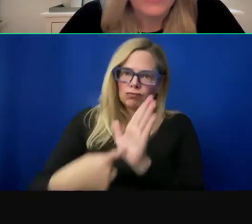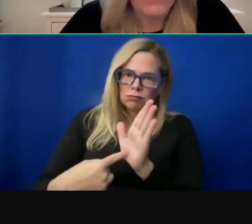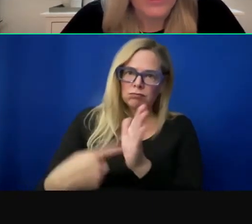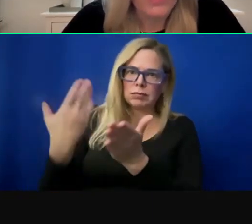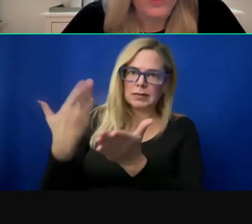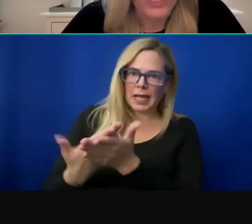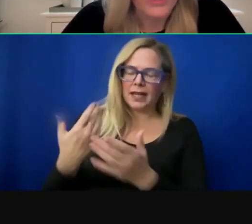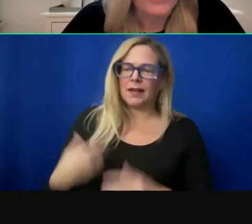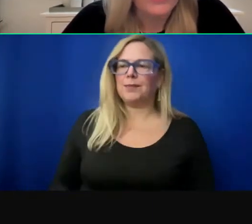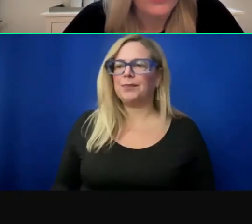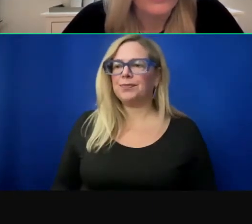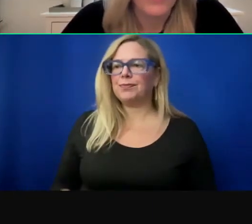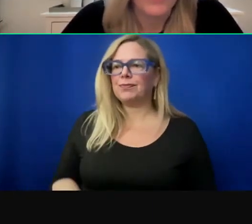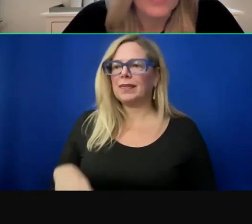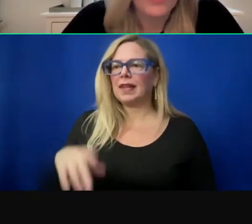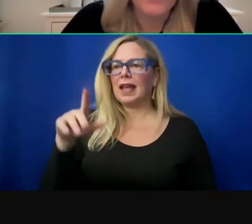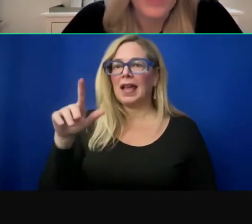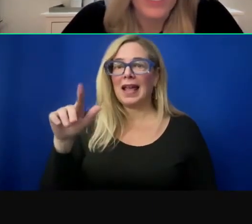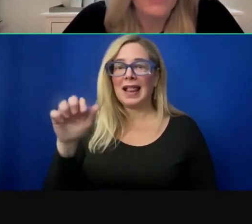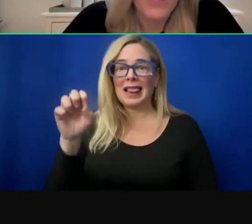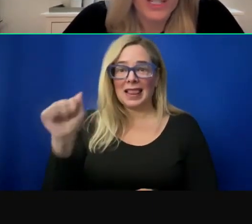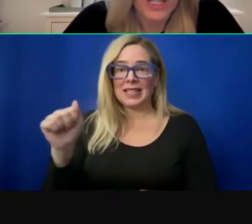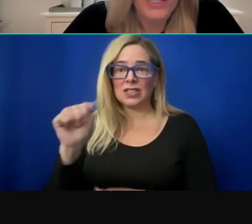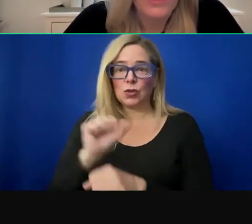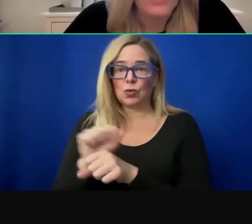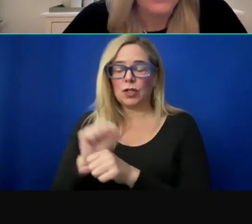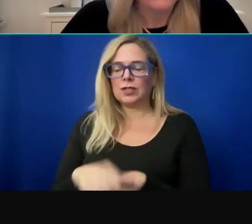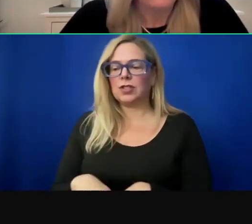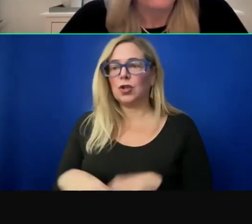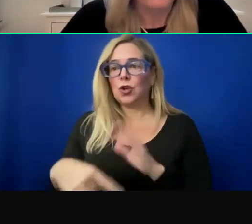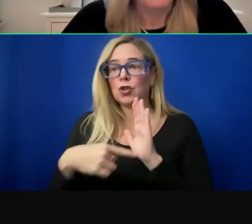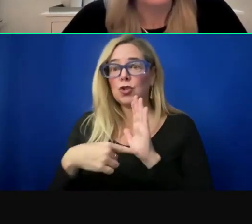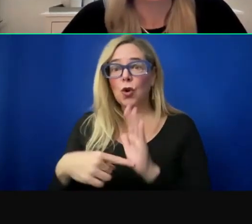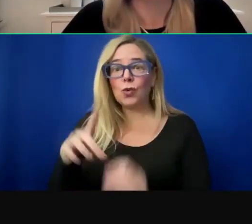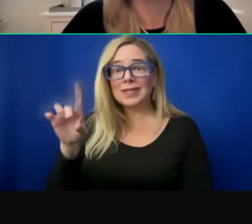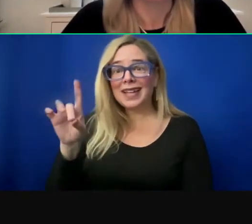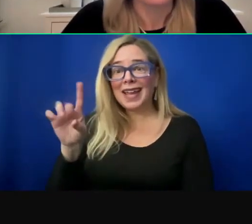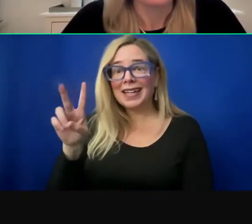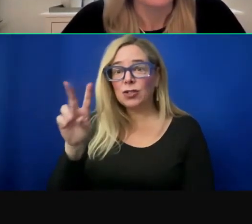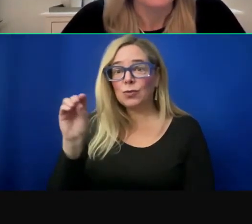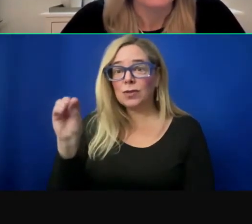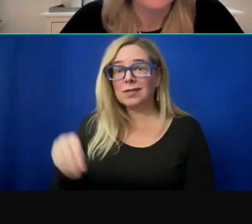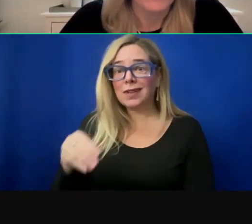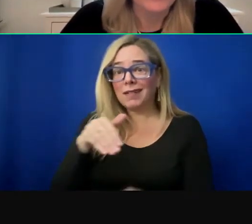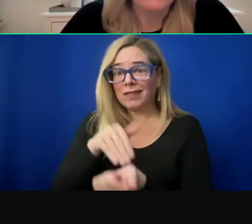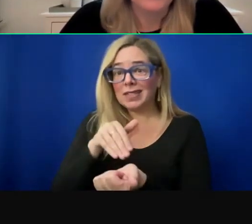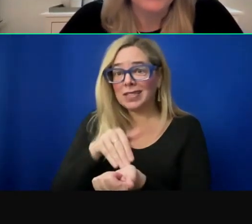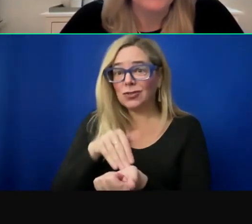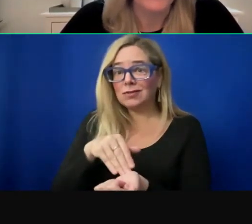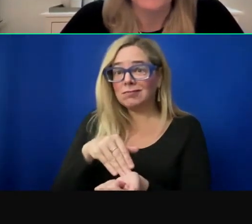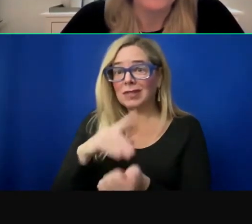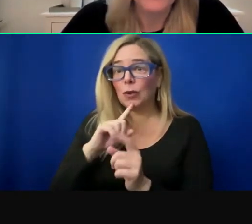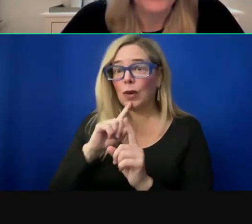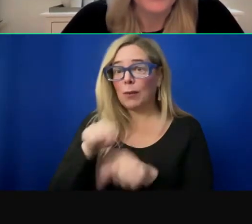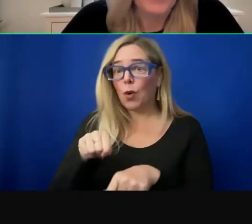Iezzoni's work showed that 82% of physicians reported that they believed that, sorry,